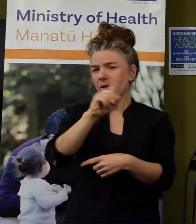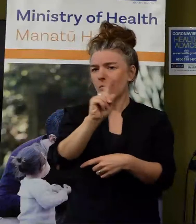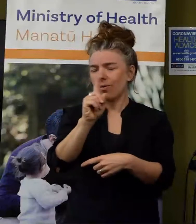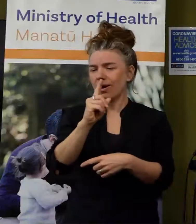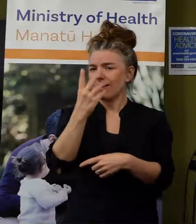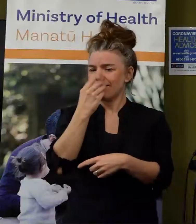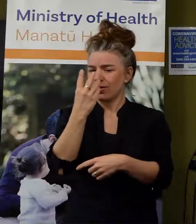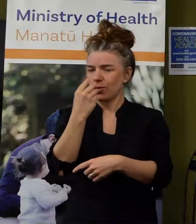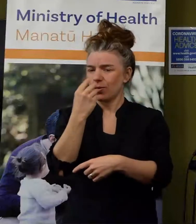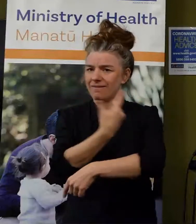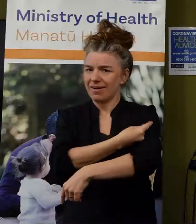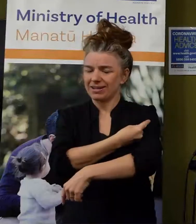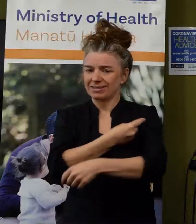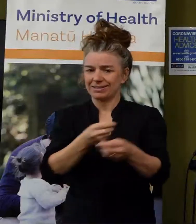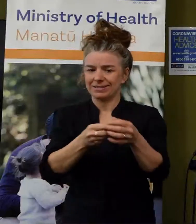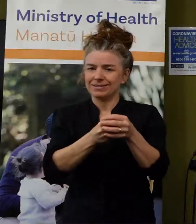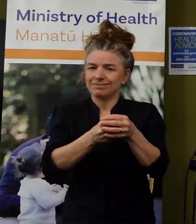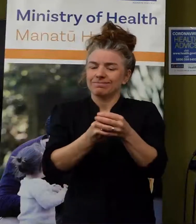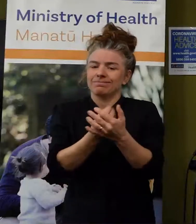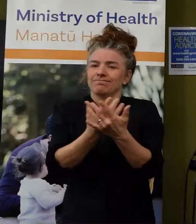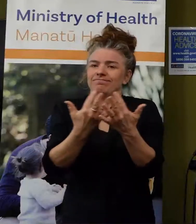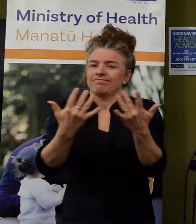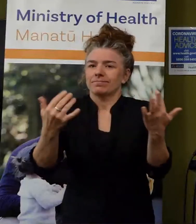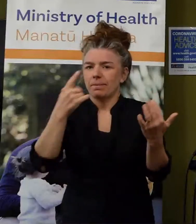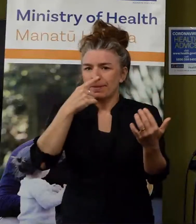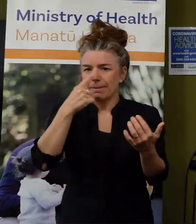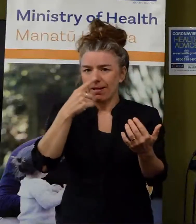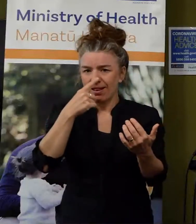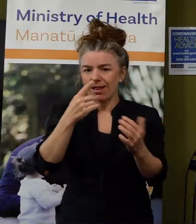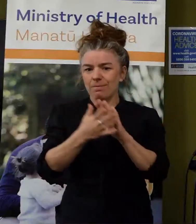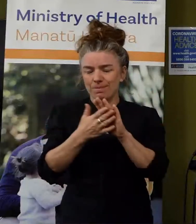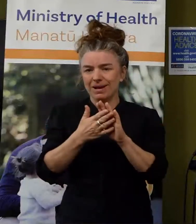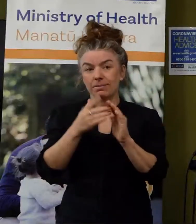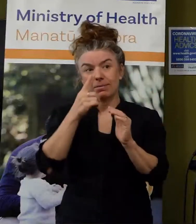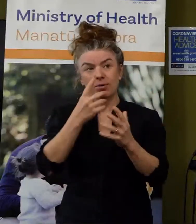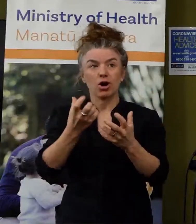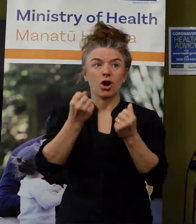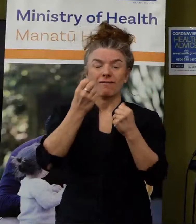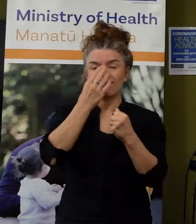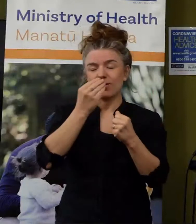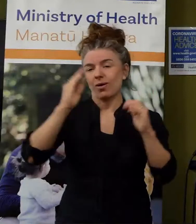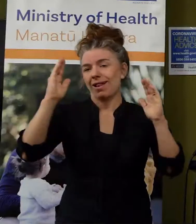being vaccinated with the influenza vaccine each season.